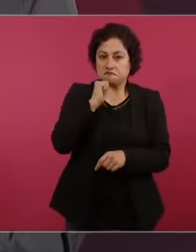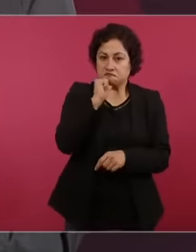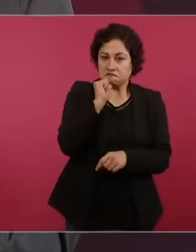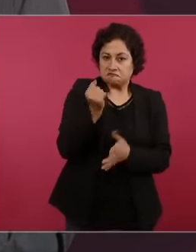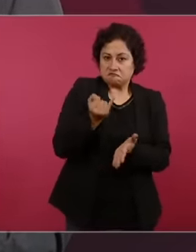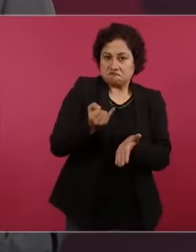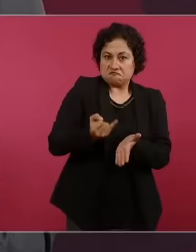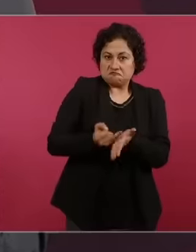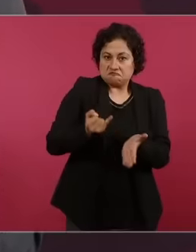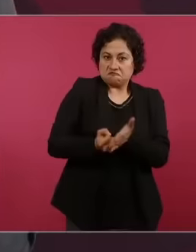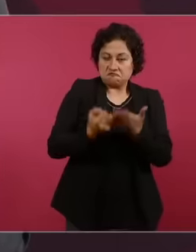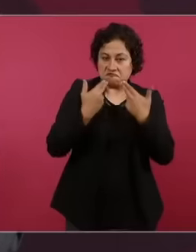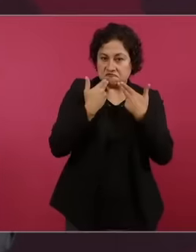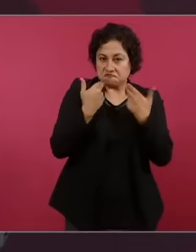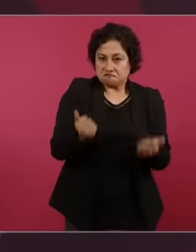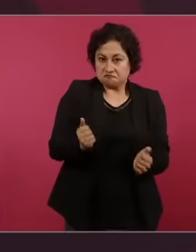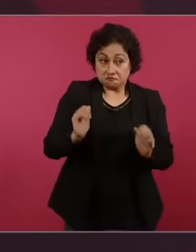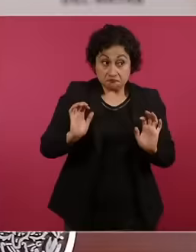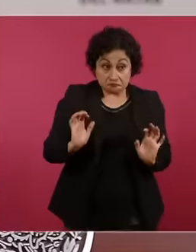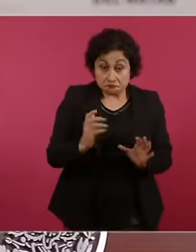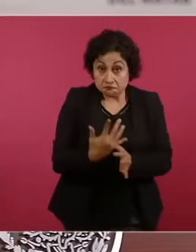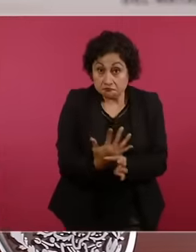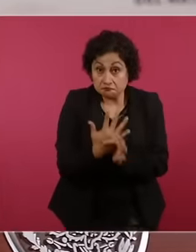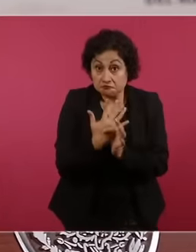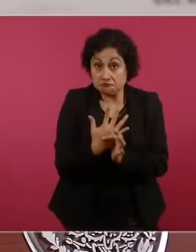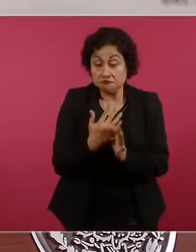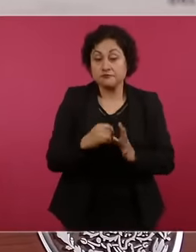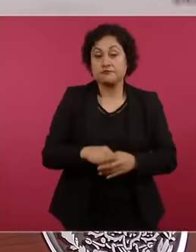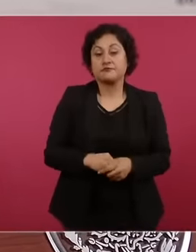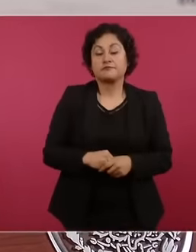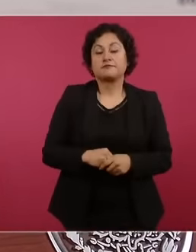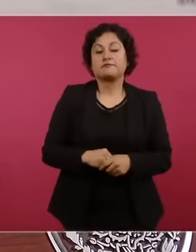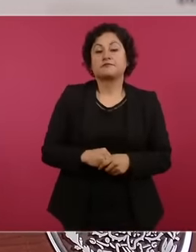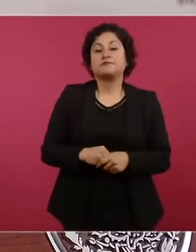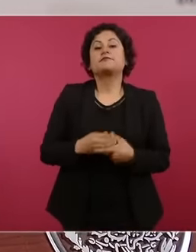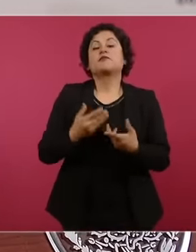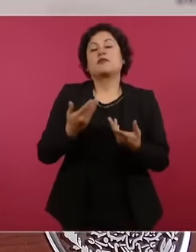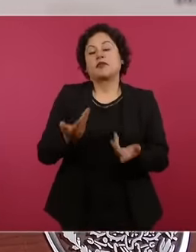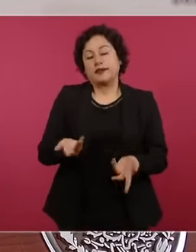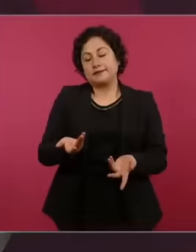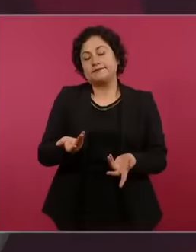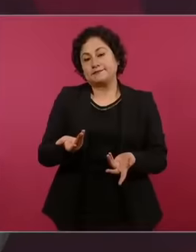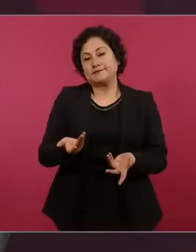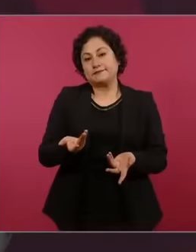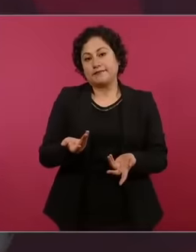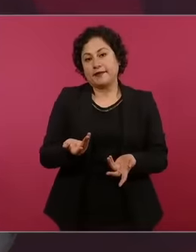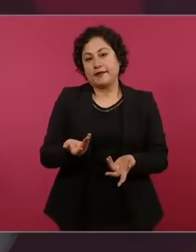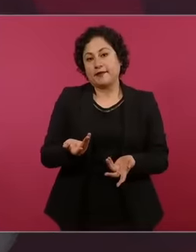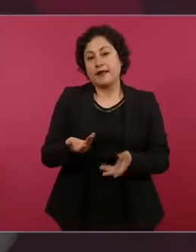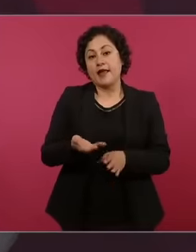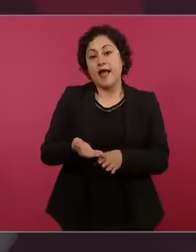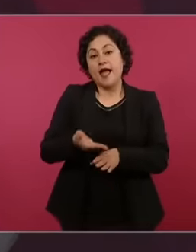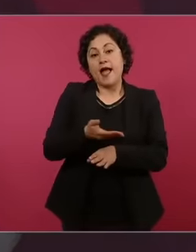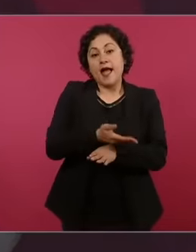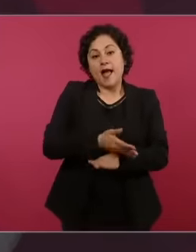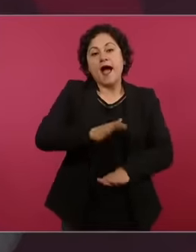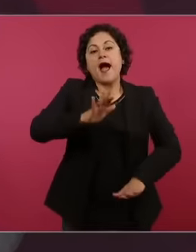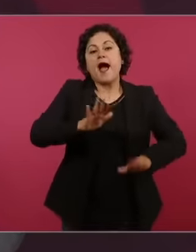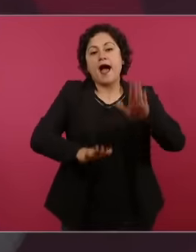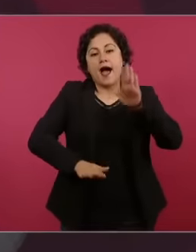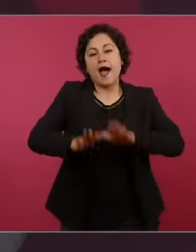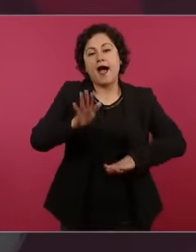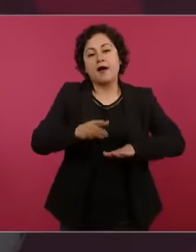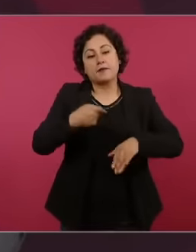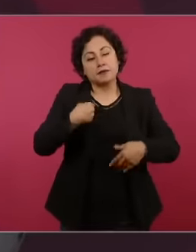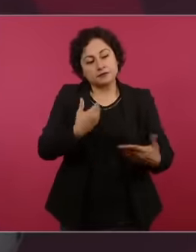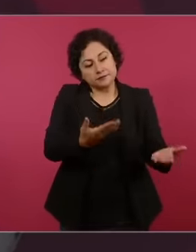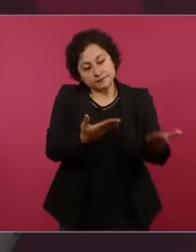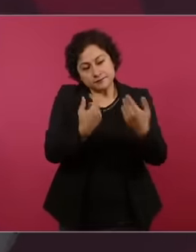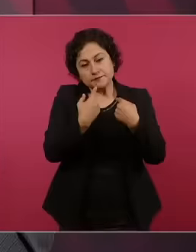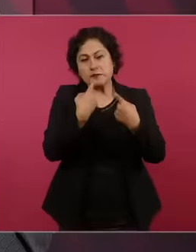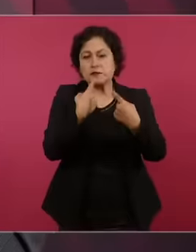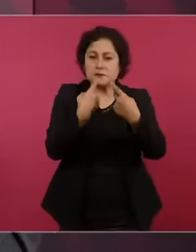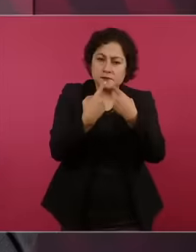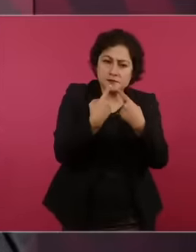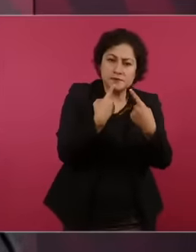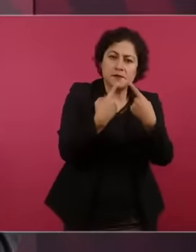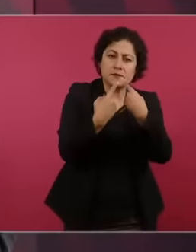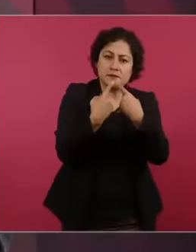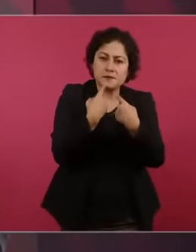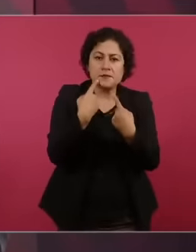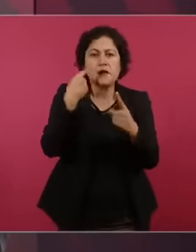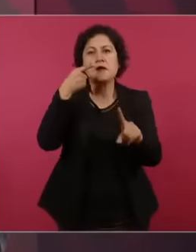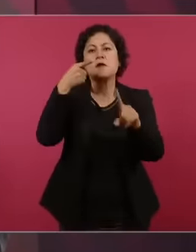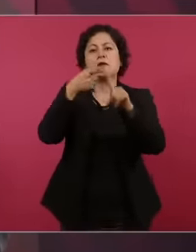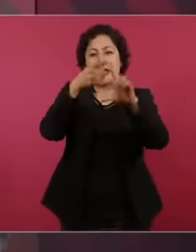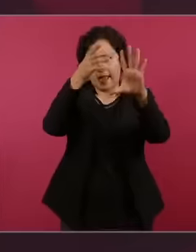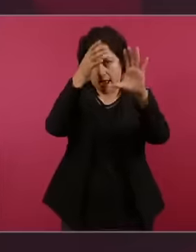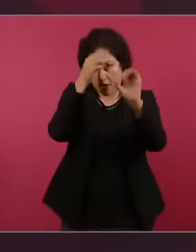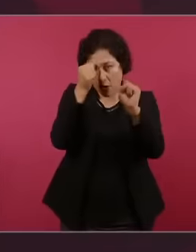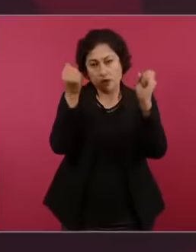So when we have spoken in the desire to reach an agreement because before